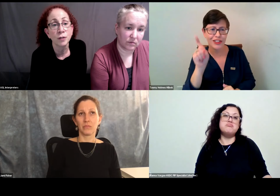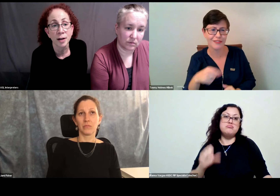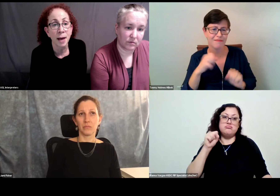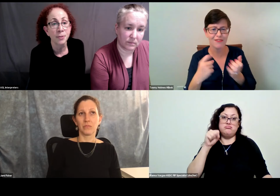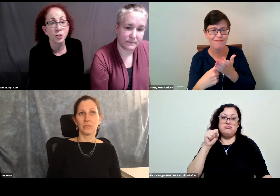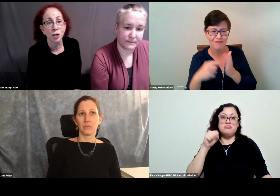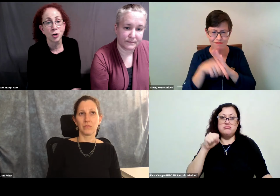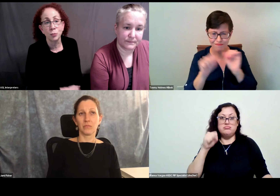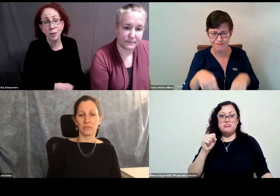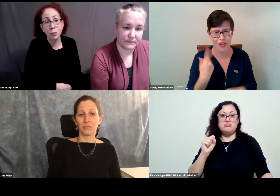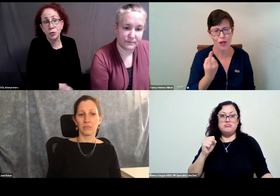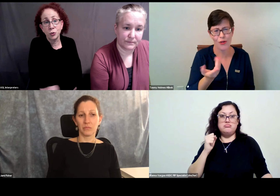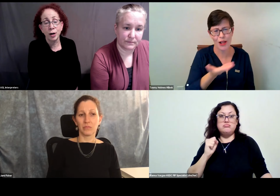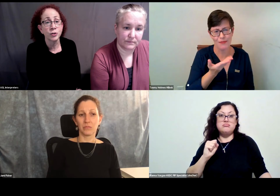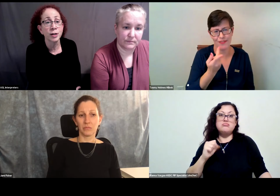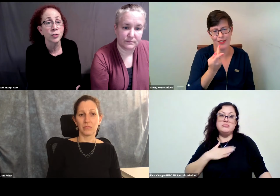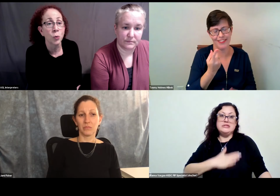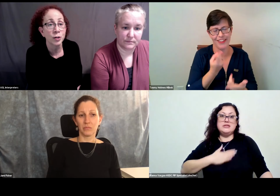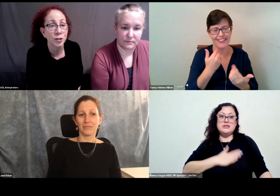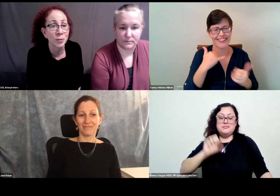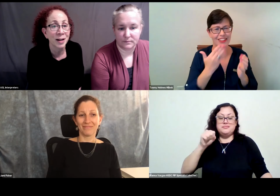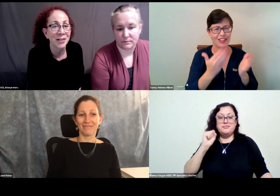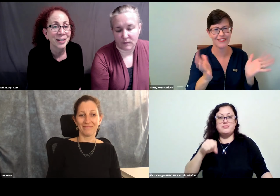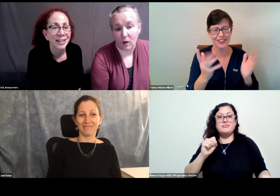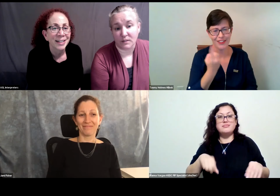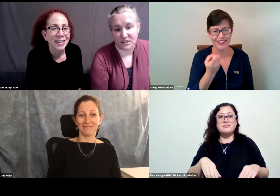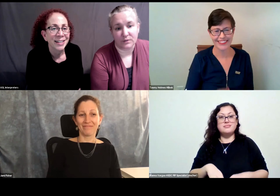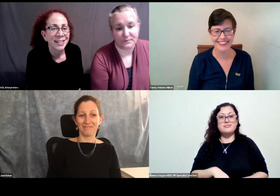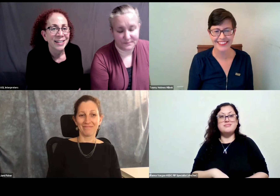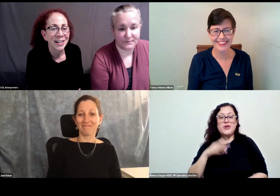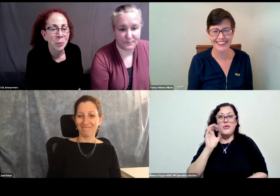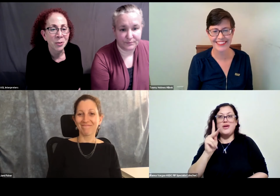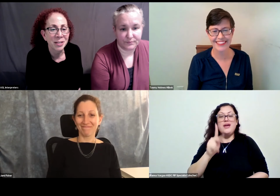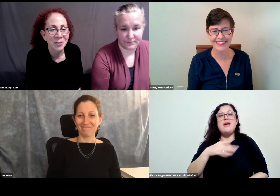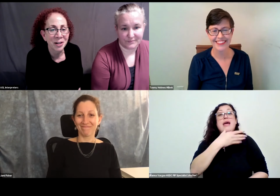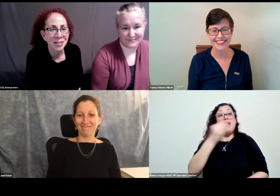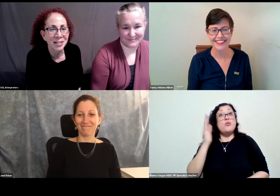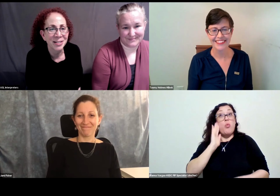i'd be happy to share that with you or answer any other questions that you might have Oh, please do I know we always have good conversations.